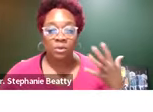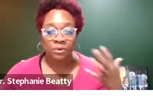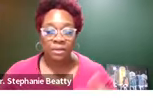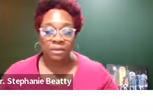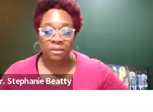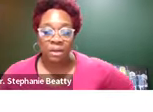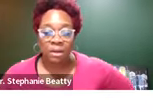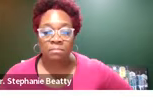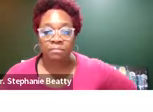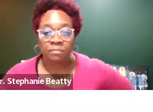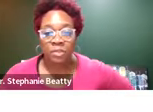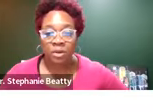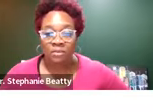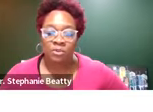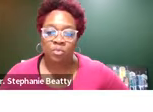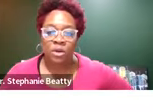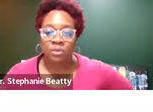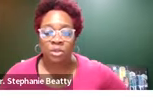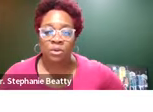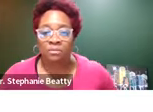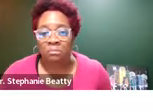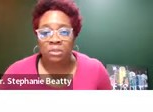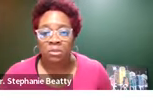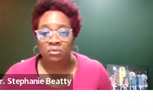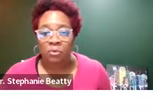or learn it, if you just want to learn it